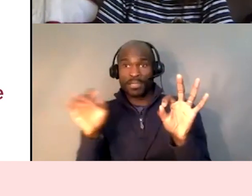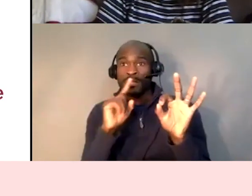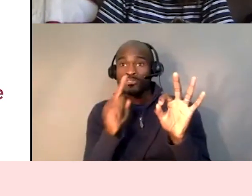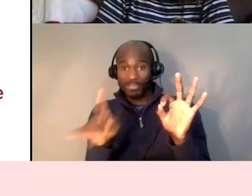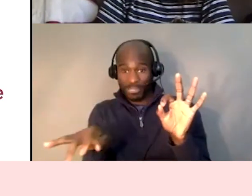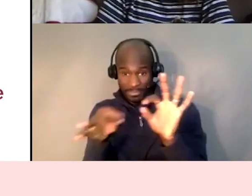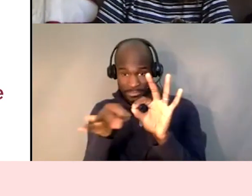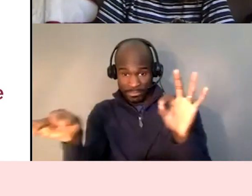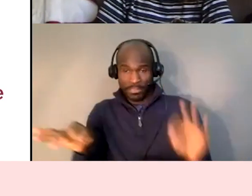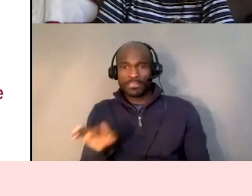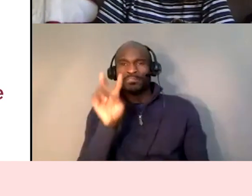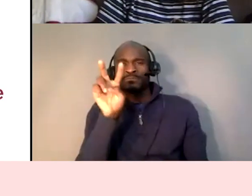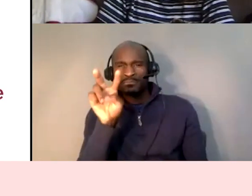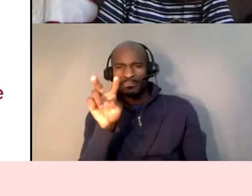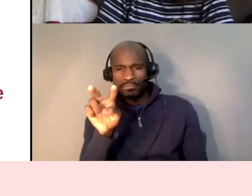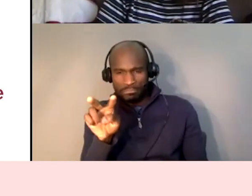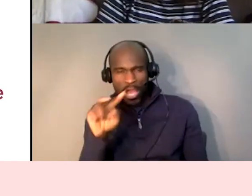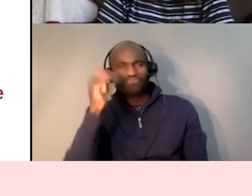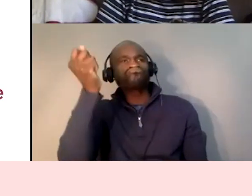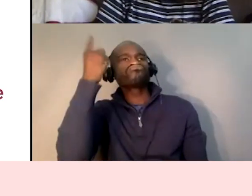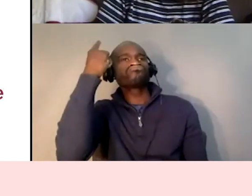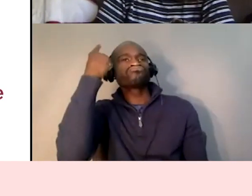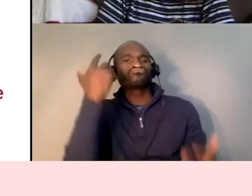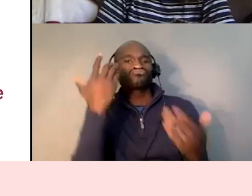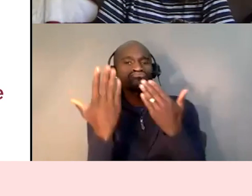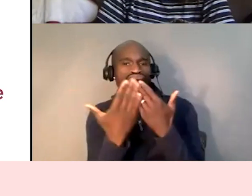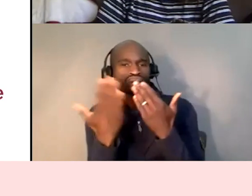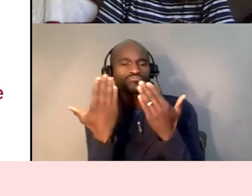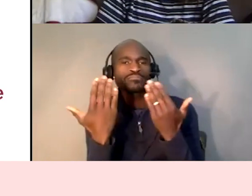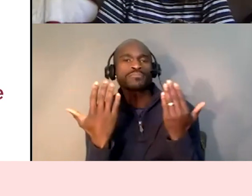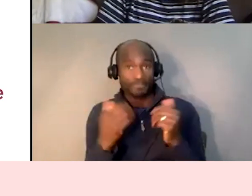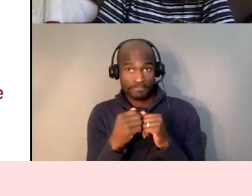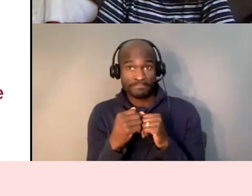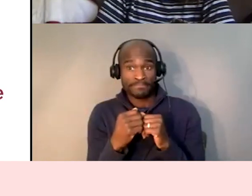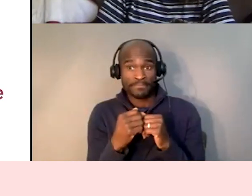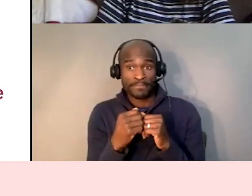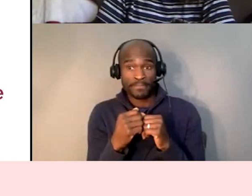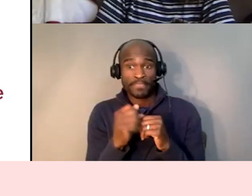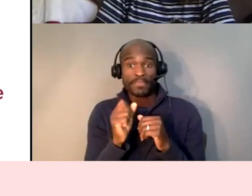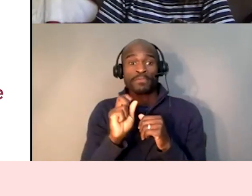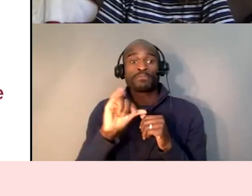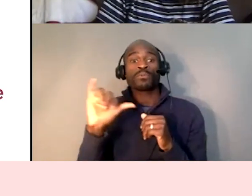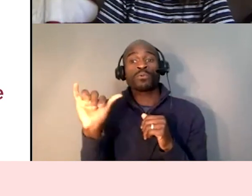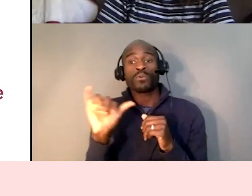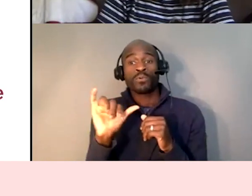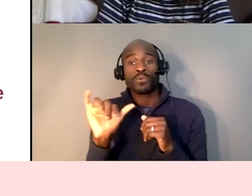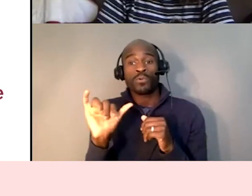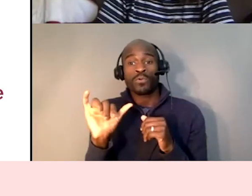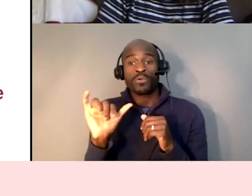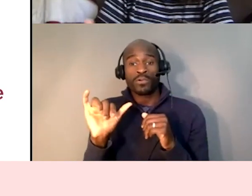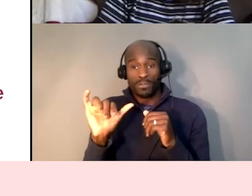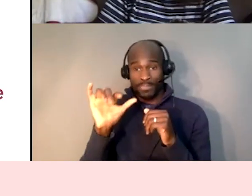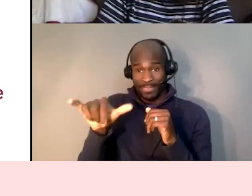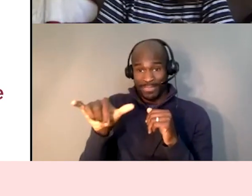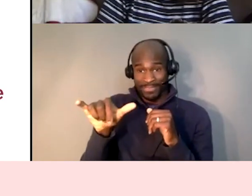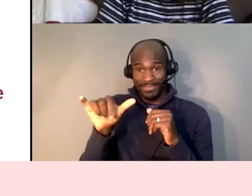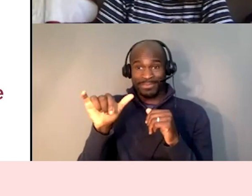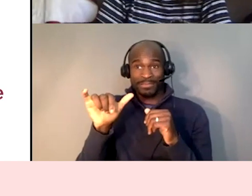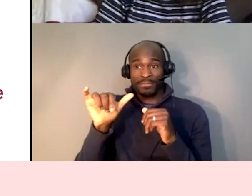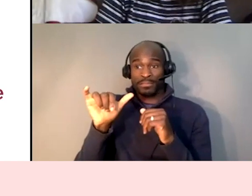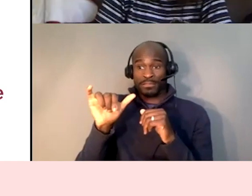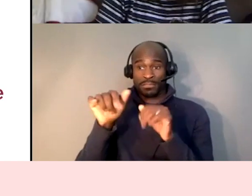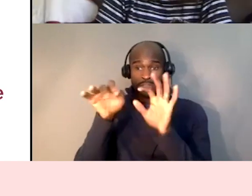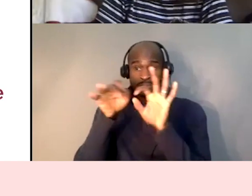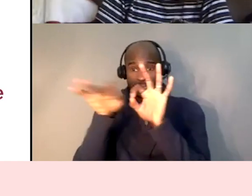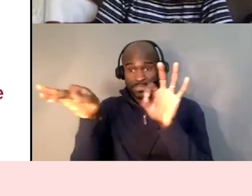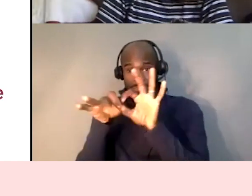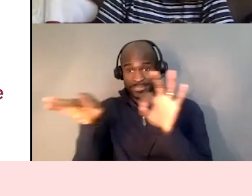that makes the experience easier and that still follows the voice of whatever brand or whatever